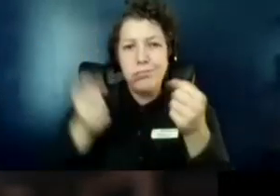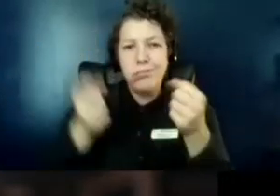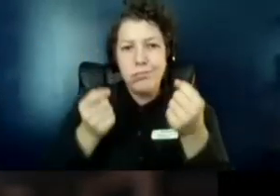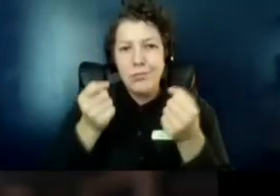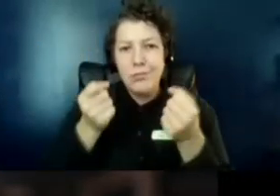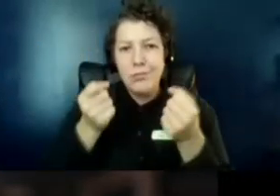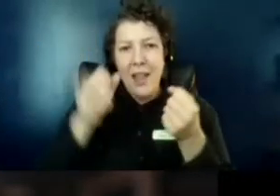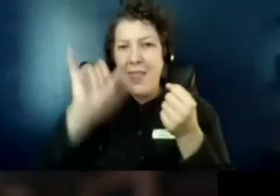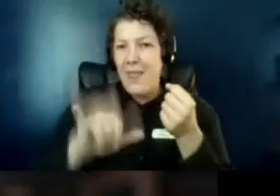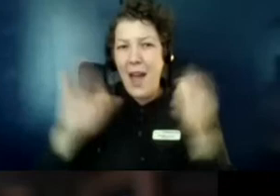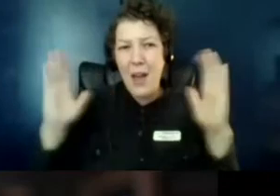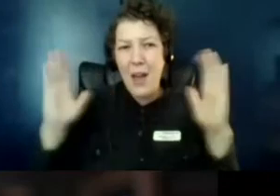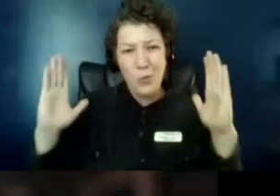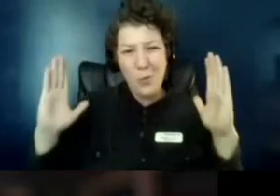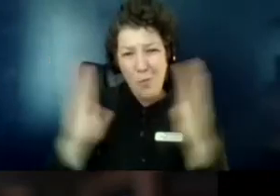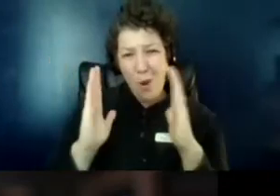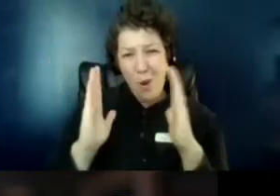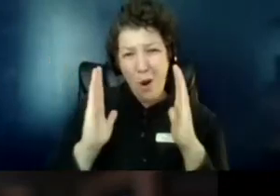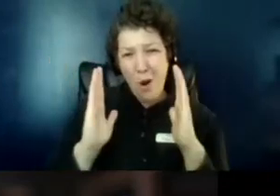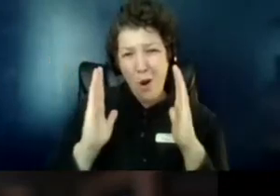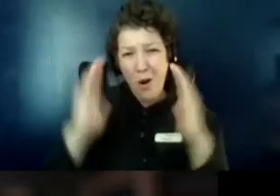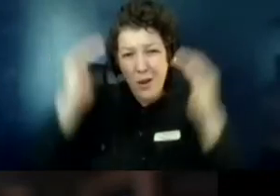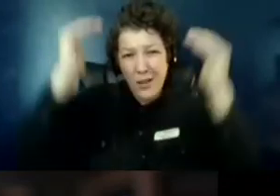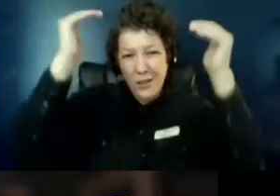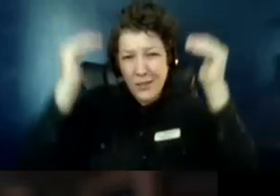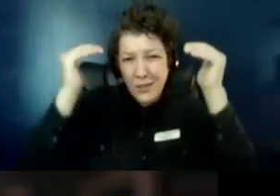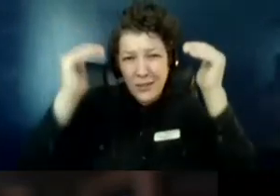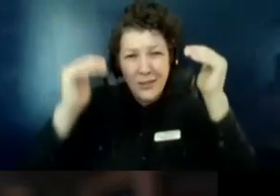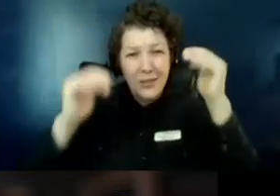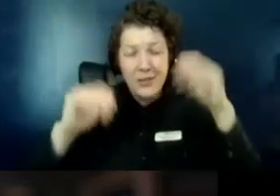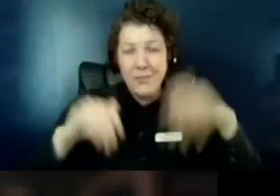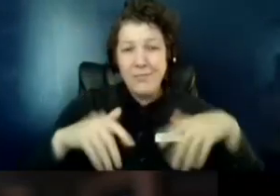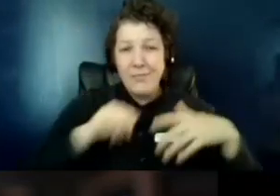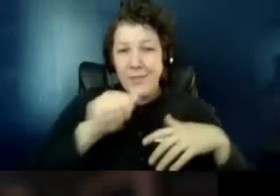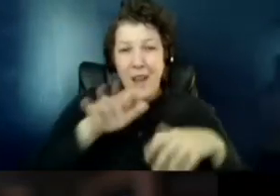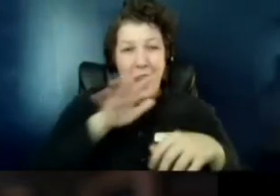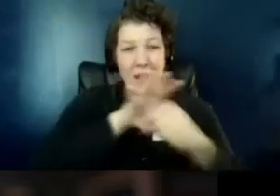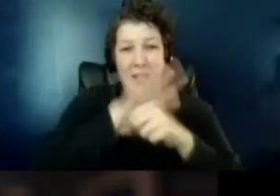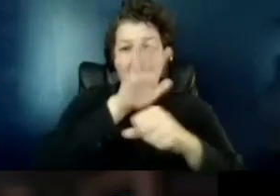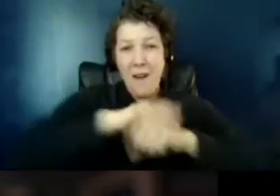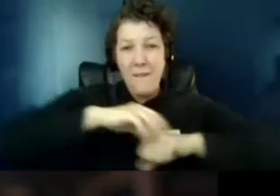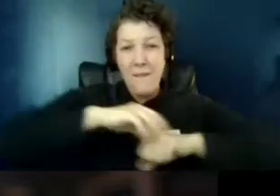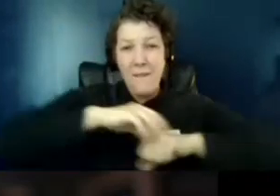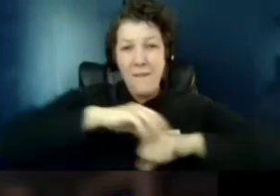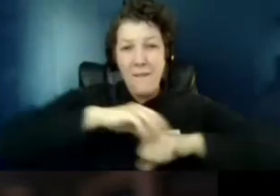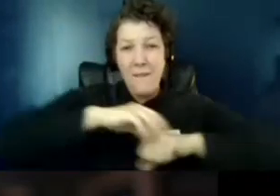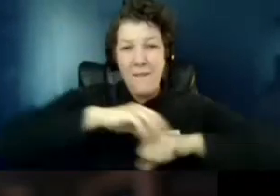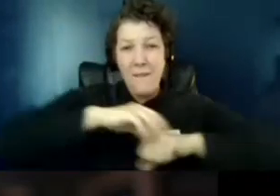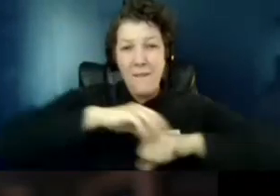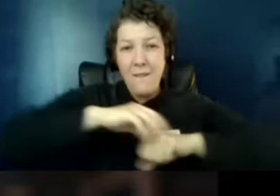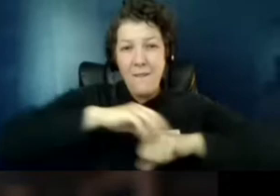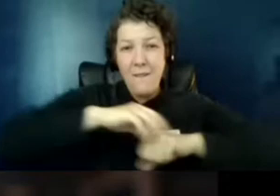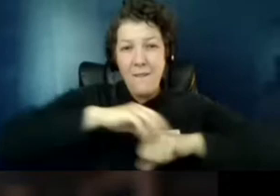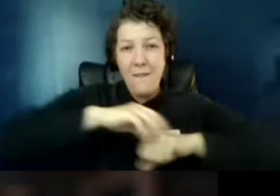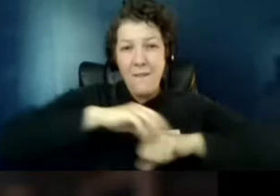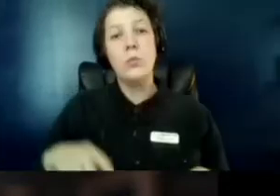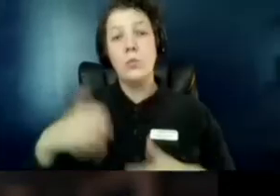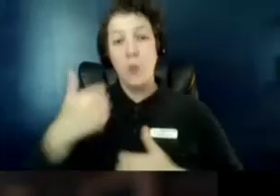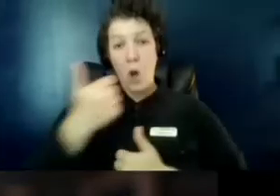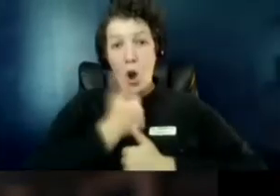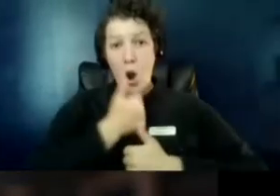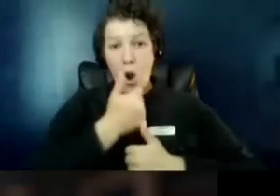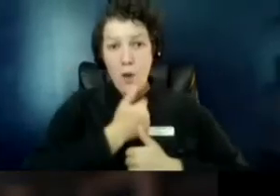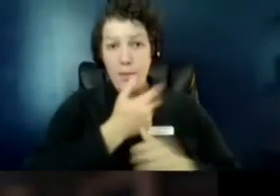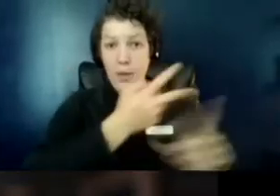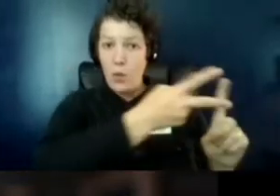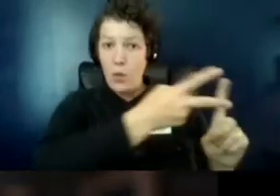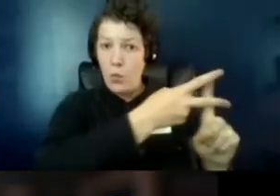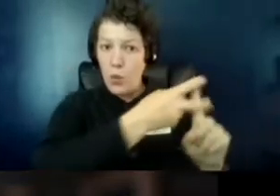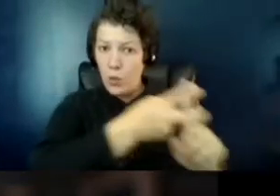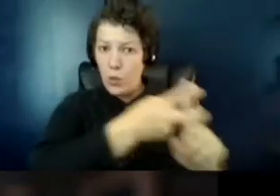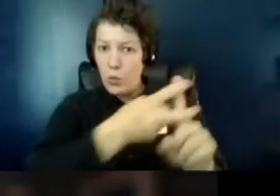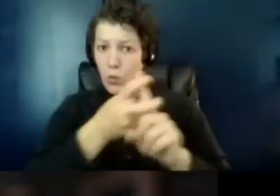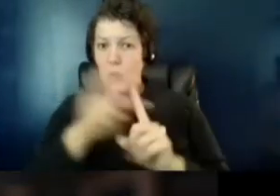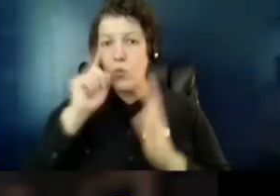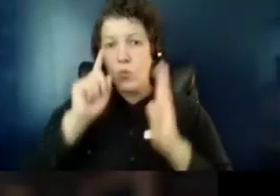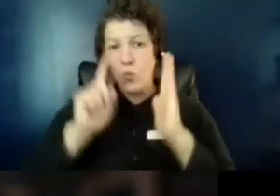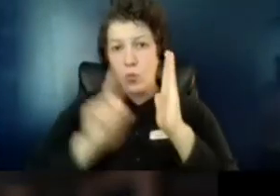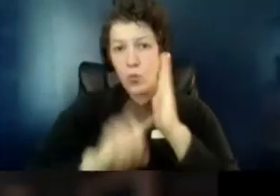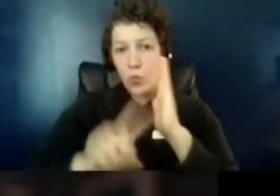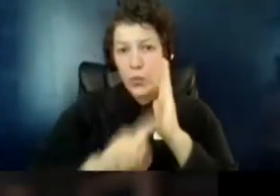And so the army recruited some researchers out of Wright air force base in Ohio thinking